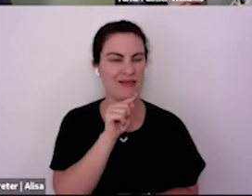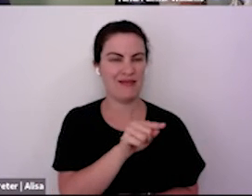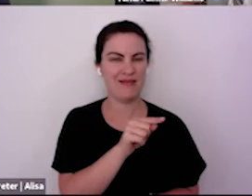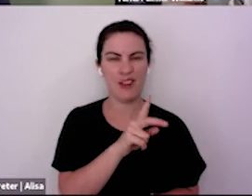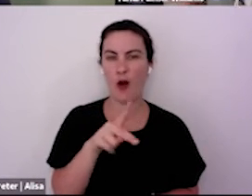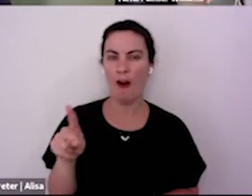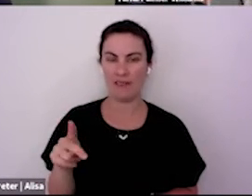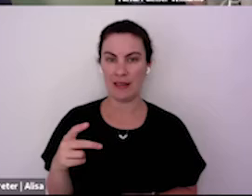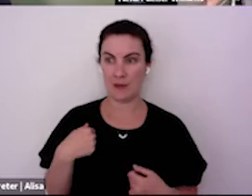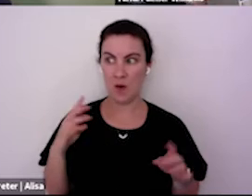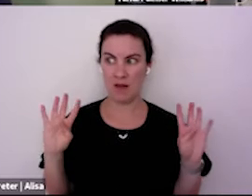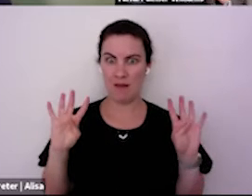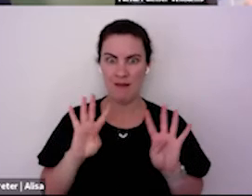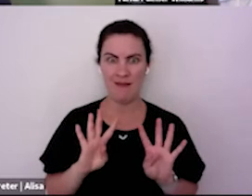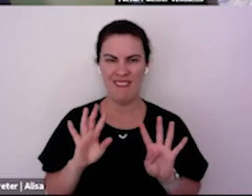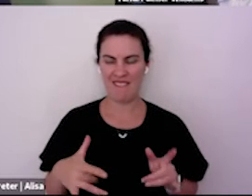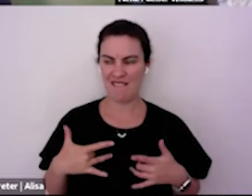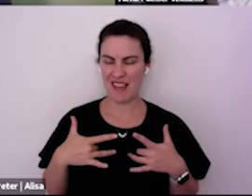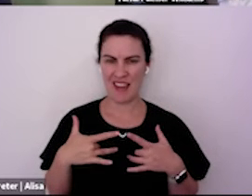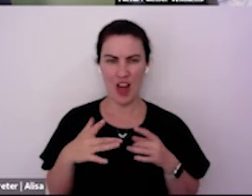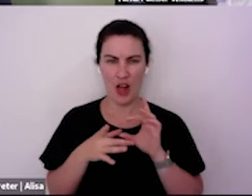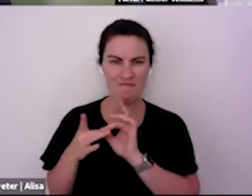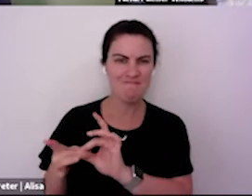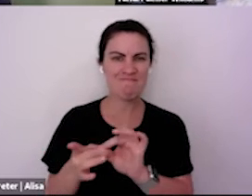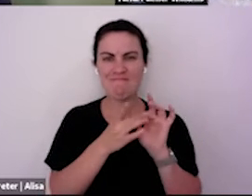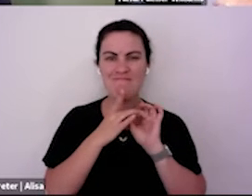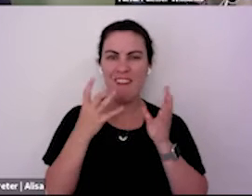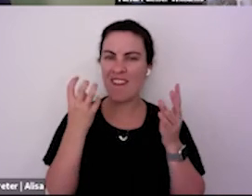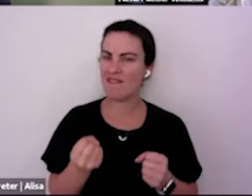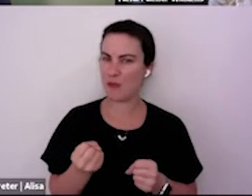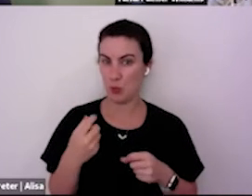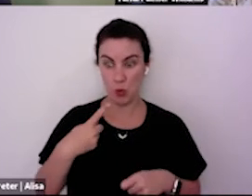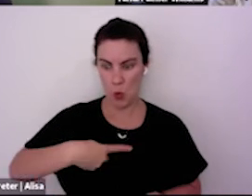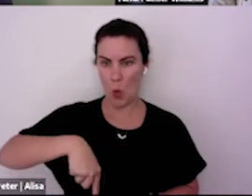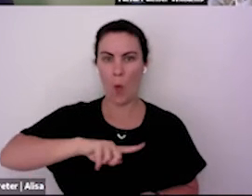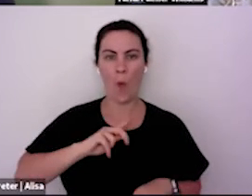together, so that creates a sense of connection and immediacy for people.